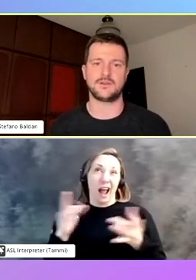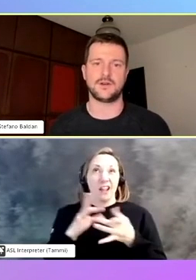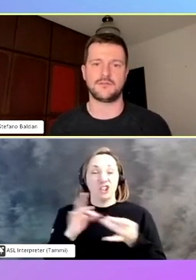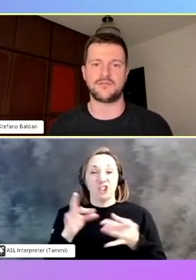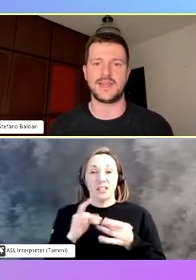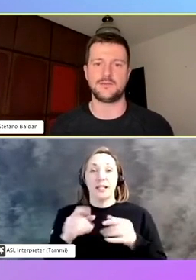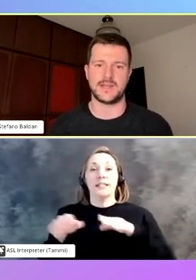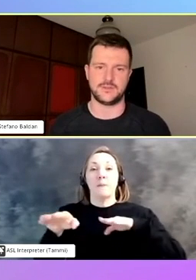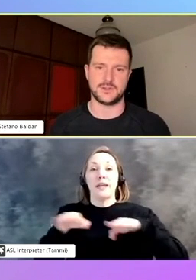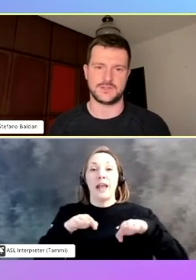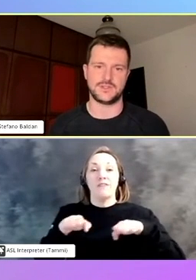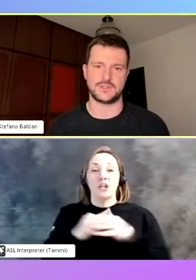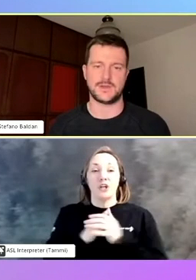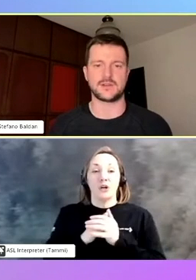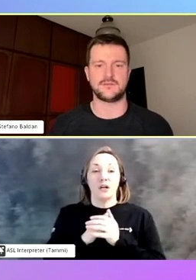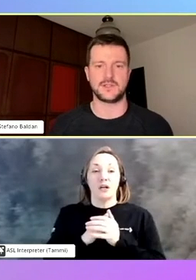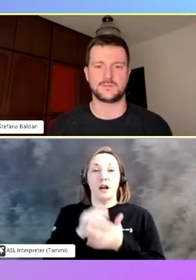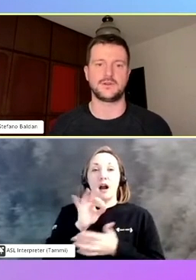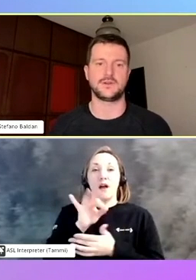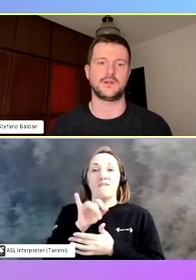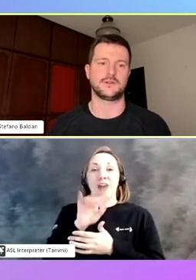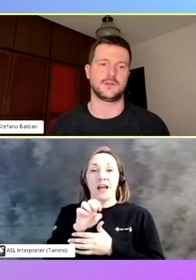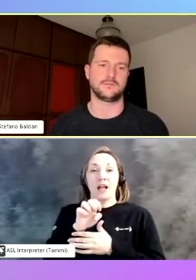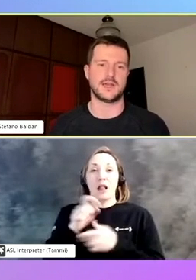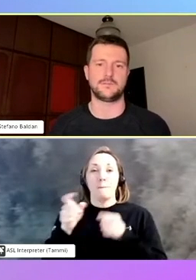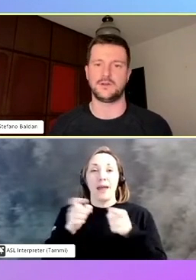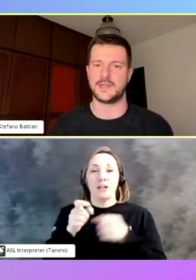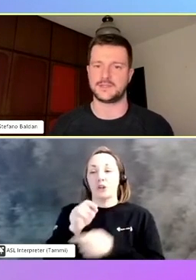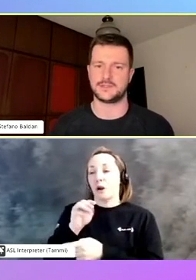I believe accessibility should be everyone's rule,